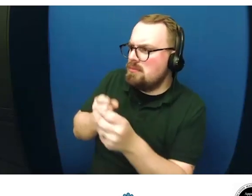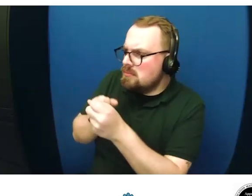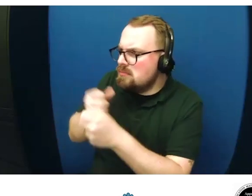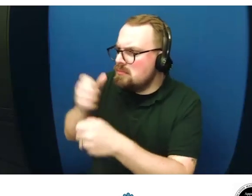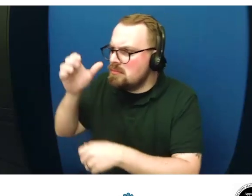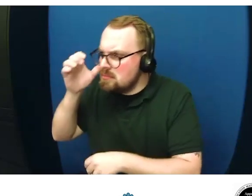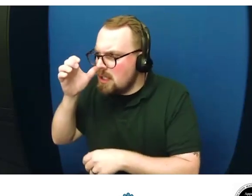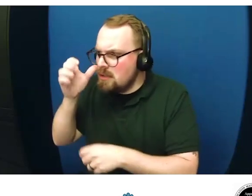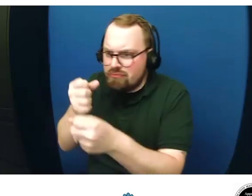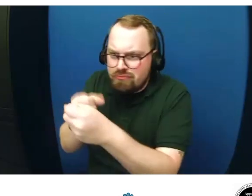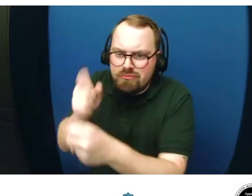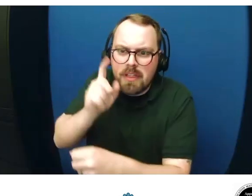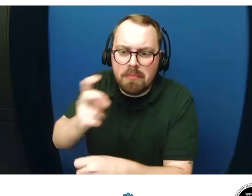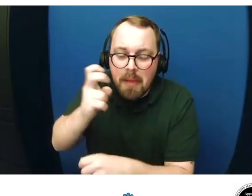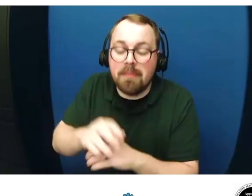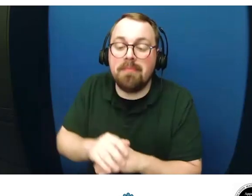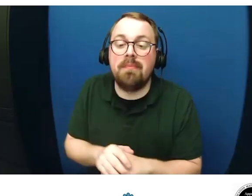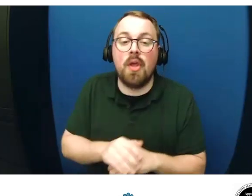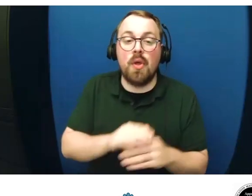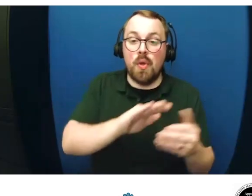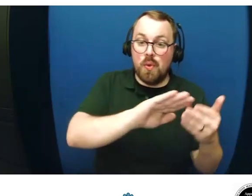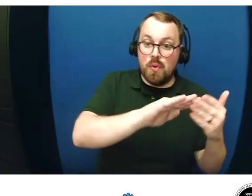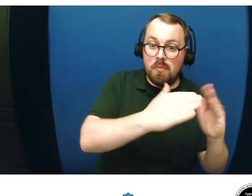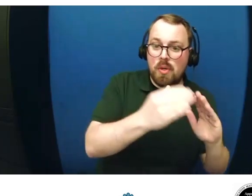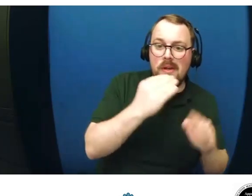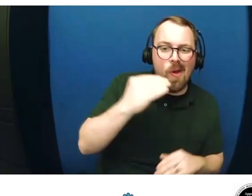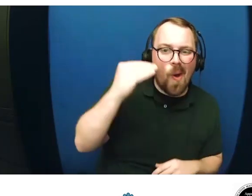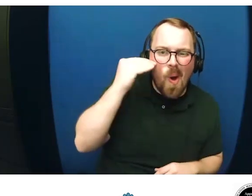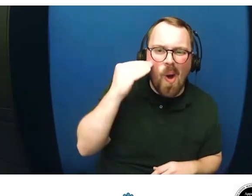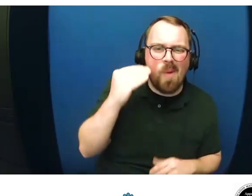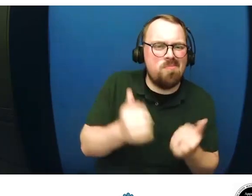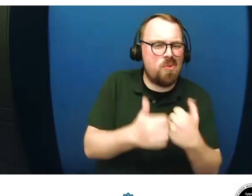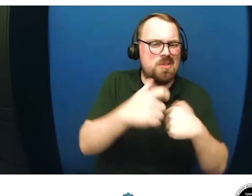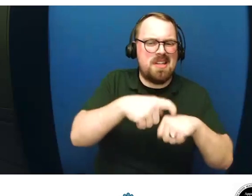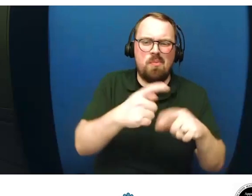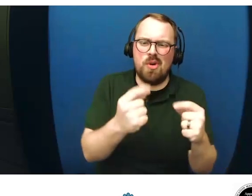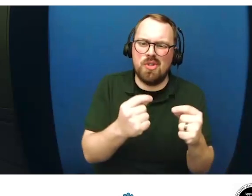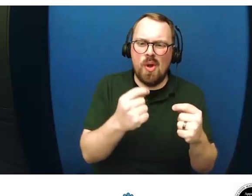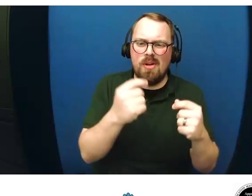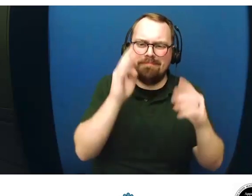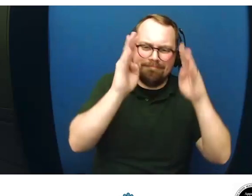In the home and community setting, they're likely creating all their own activities, and,